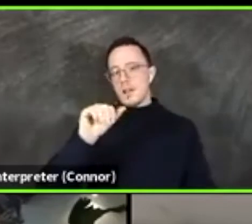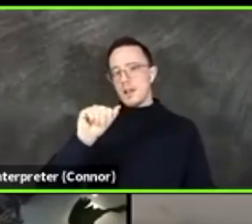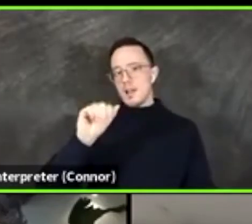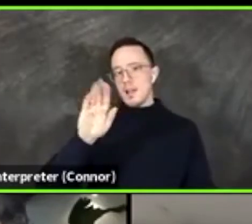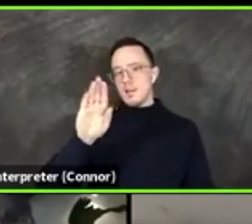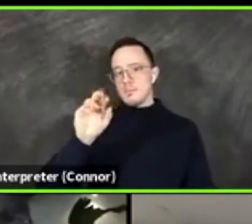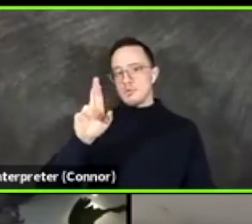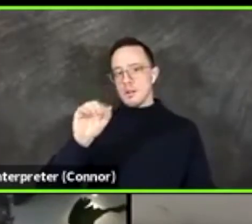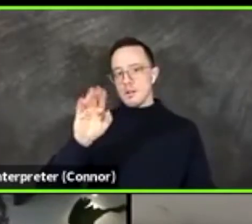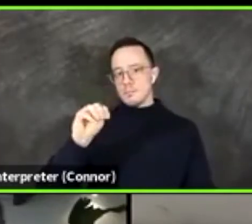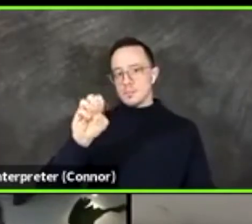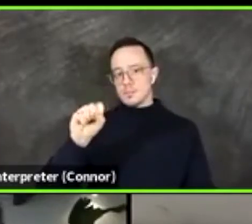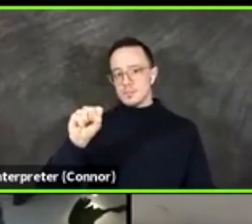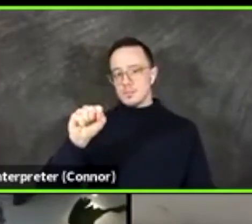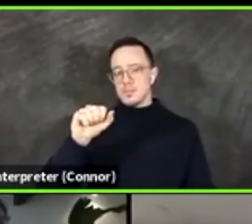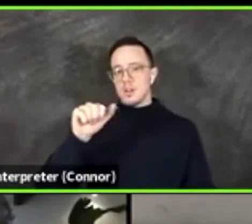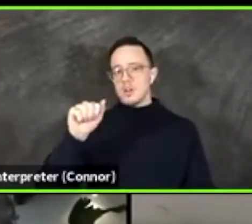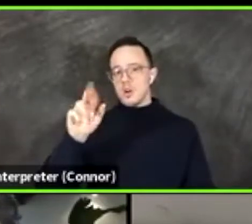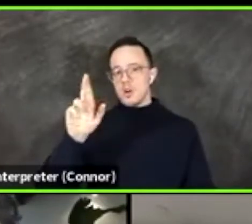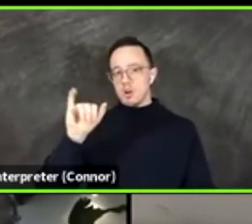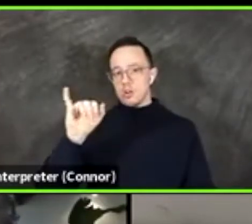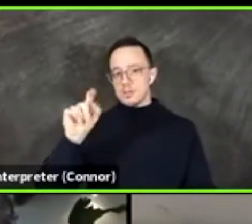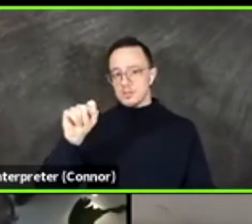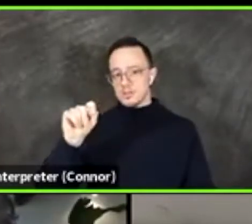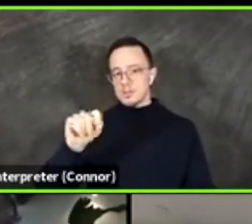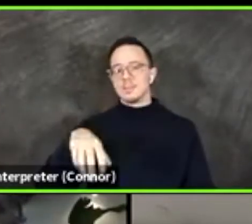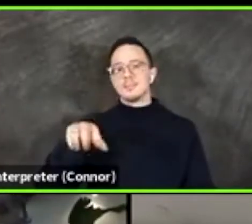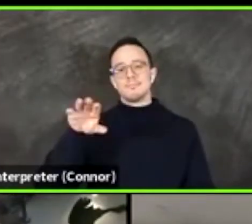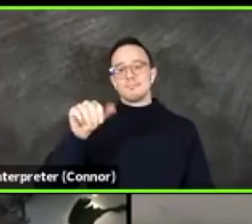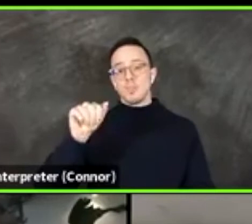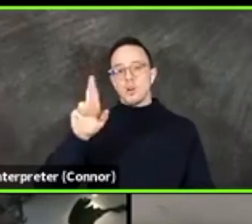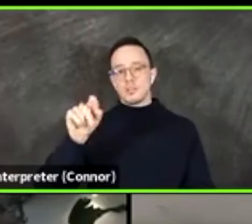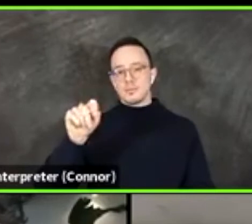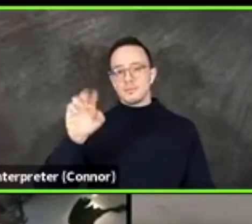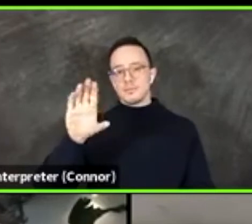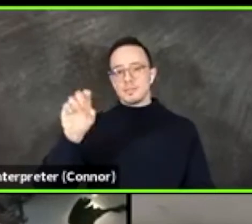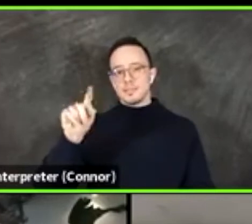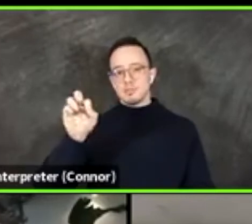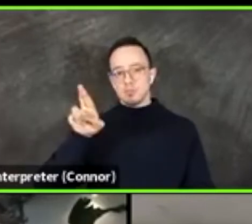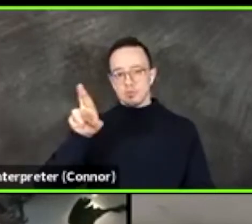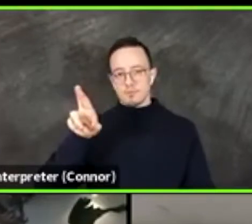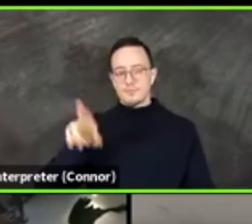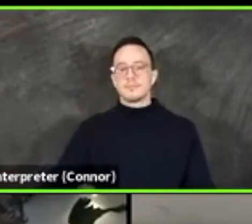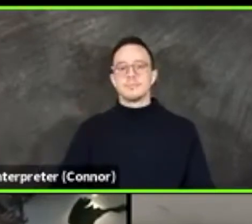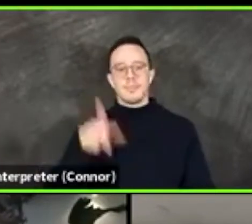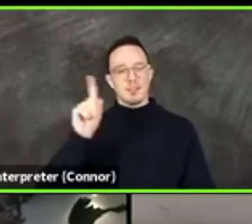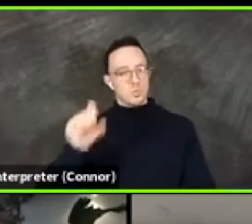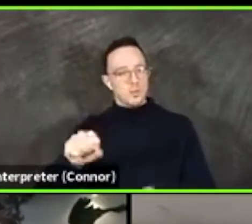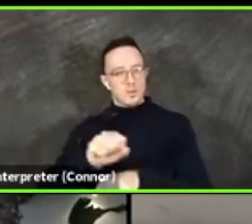I MENTIONED. THAT'S WHERE I WORK. AND BEFORE I FORGET, I DID WANT TO GIVE A DESCRIPTION OF WHERE I AM, I'M CURRENTLY,